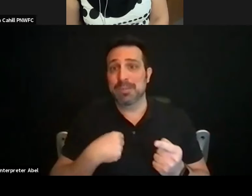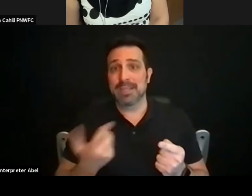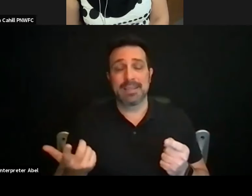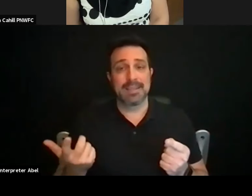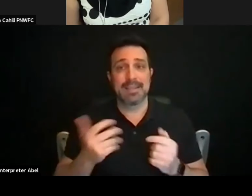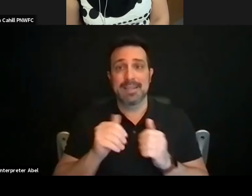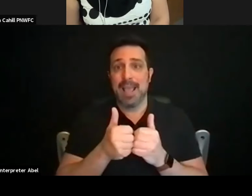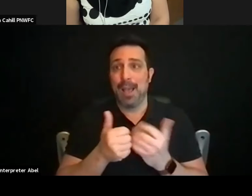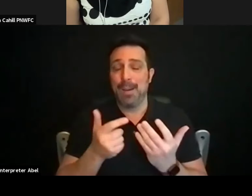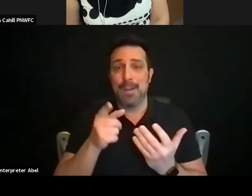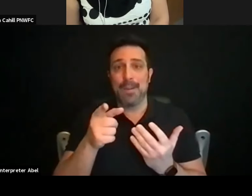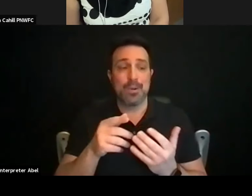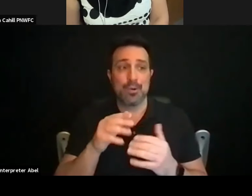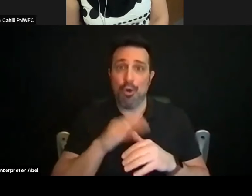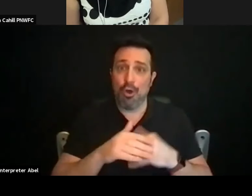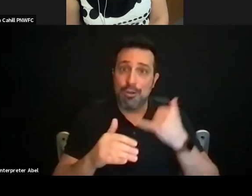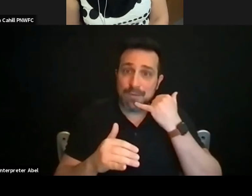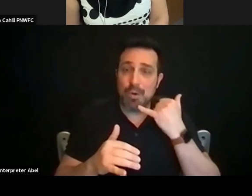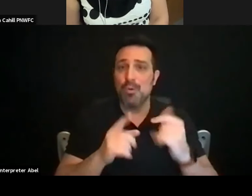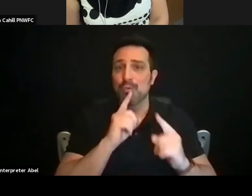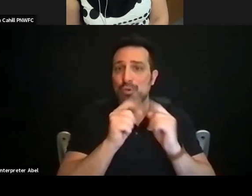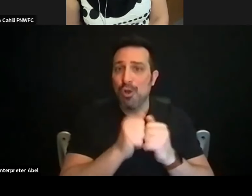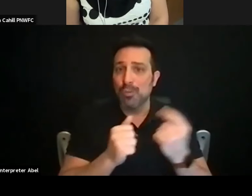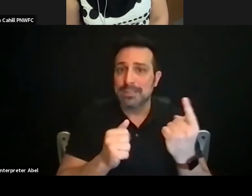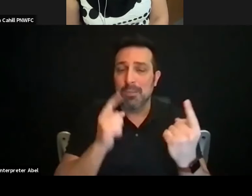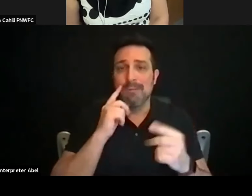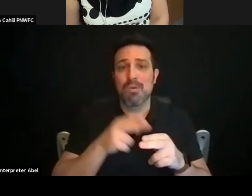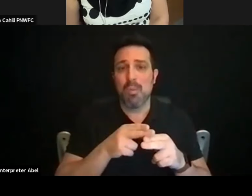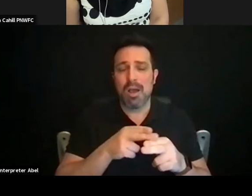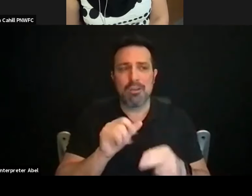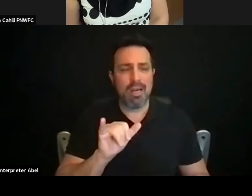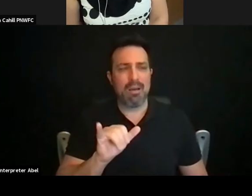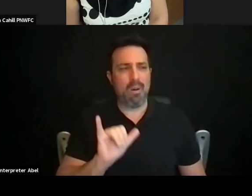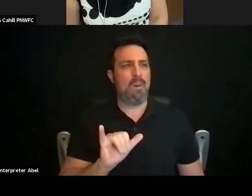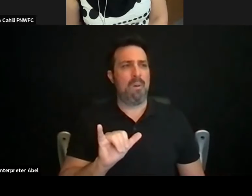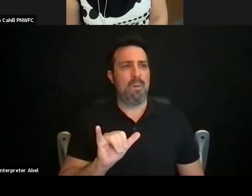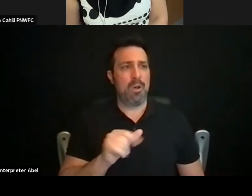these multifaceted issues require multifaceted solutions. So it's just always amazing to me the